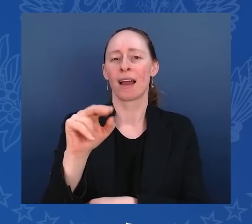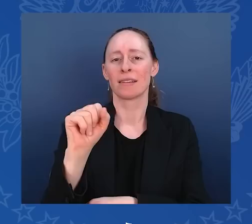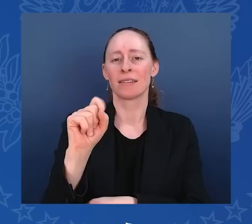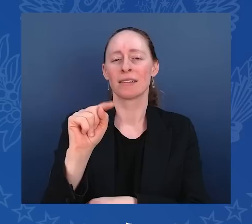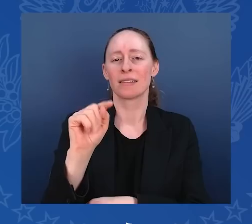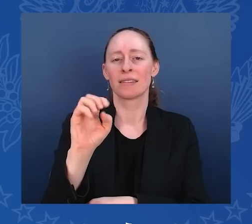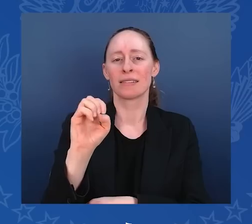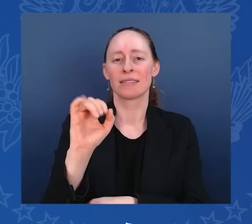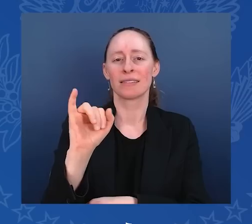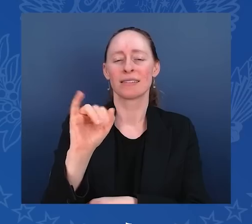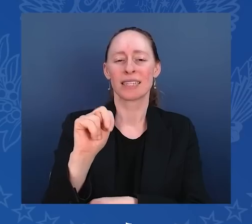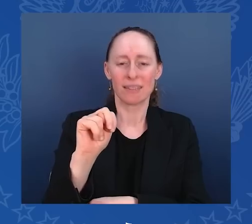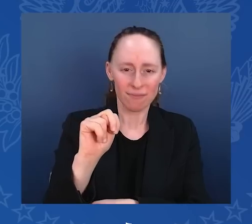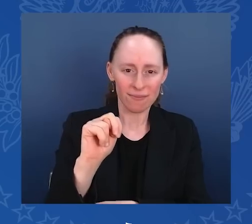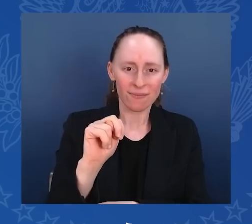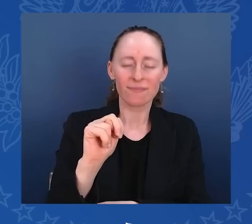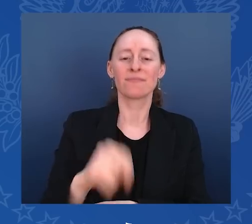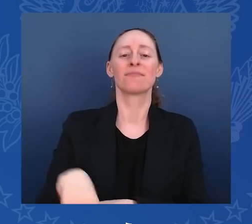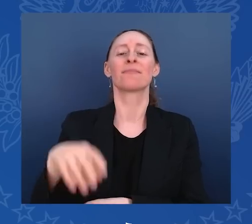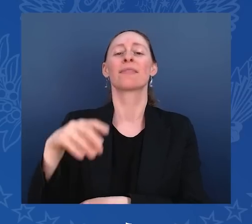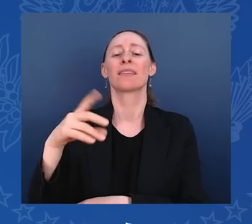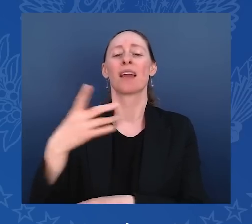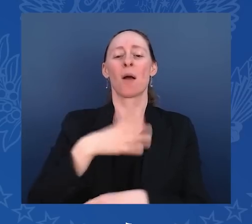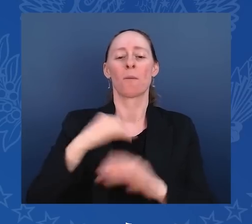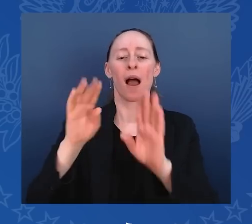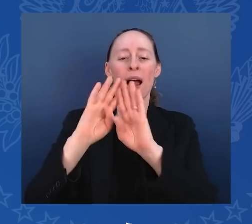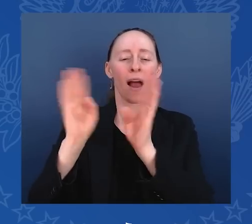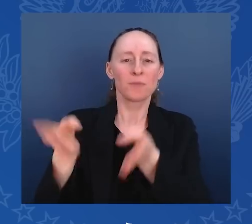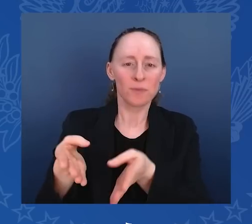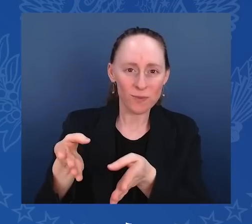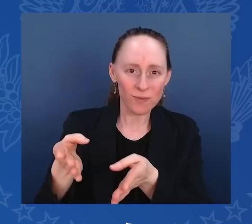Richard Blumenthal. Mazie Hirono. Cory Booker.